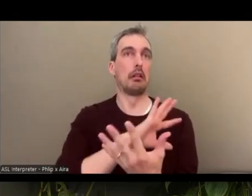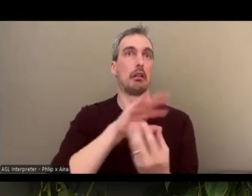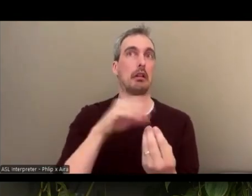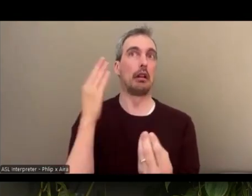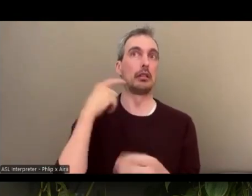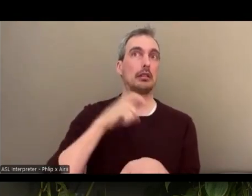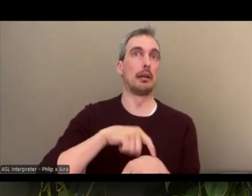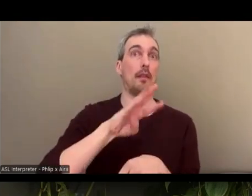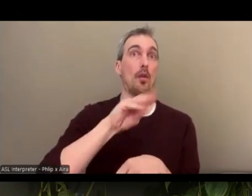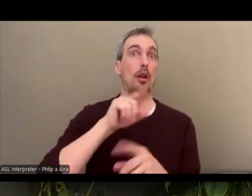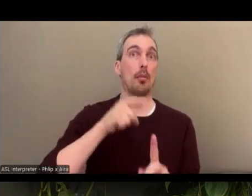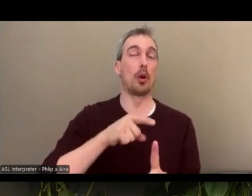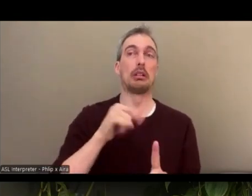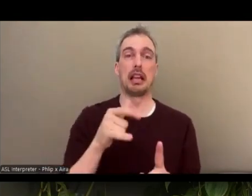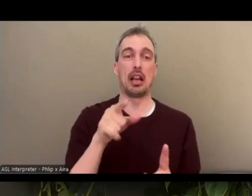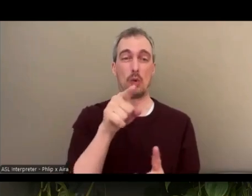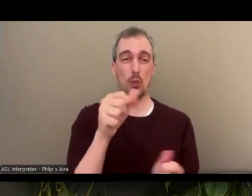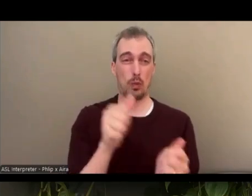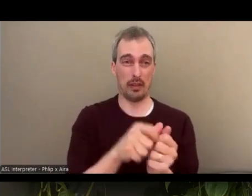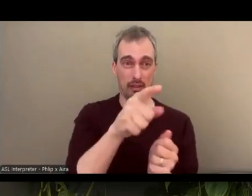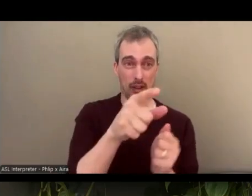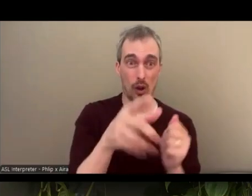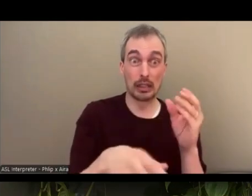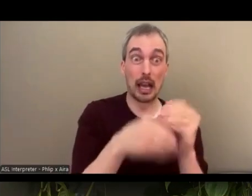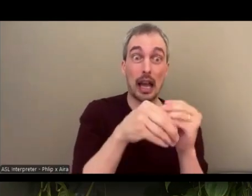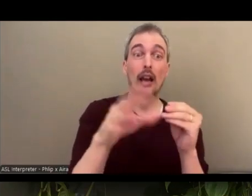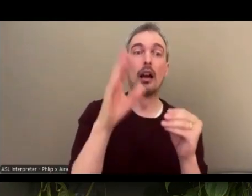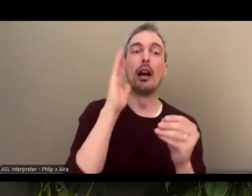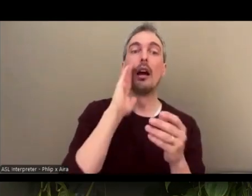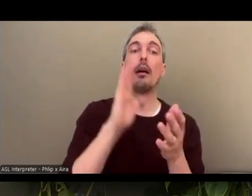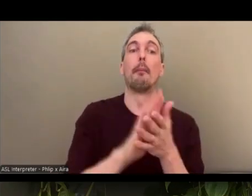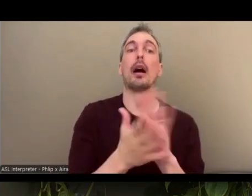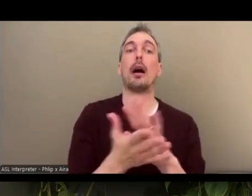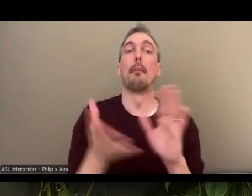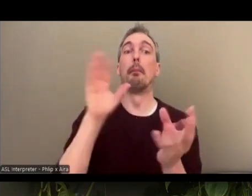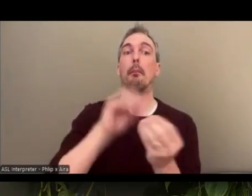So that's a little better. A little better. And then there's a couple other things to watch.